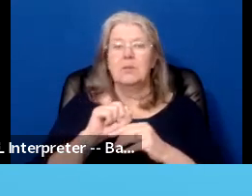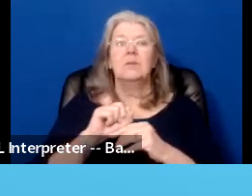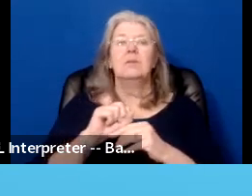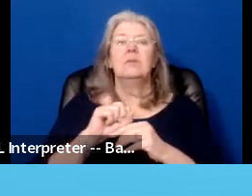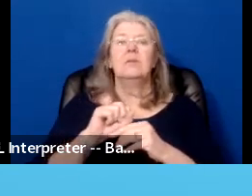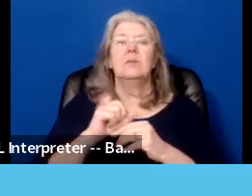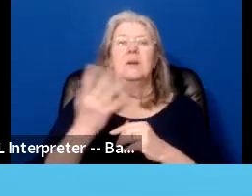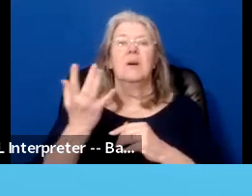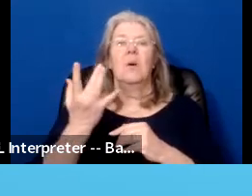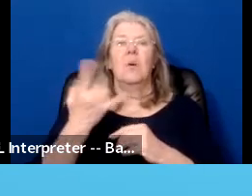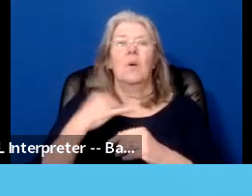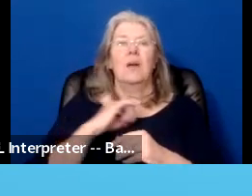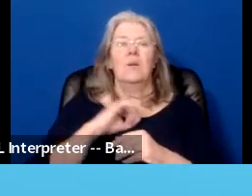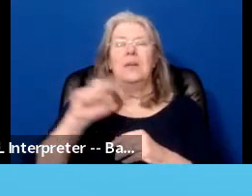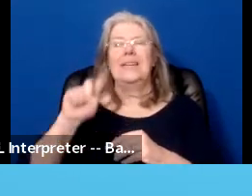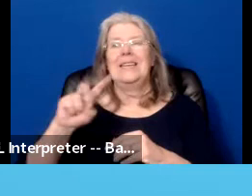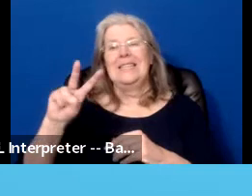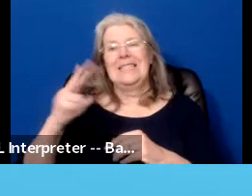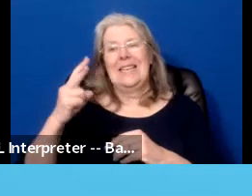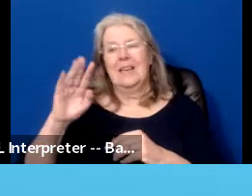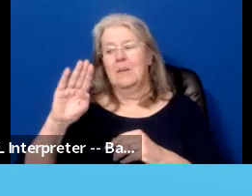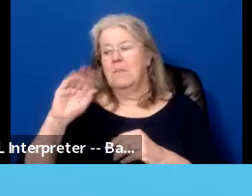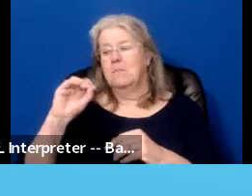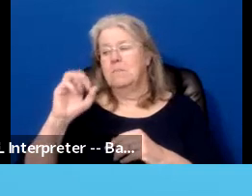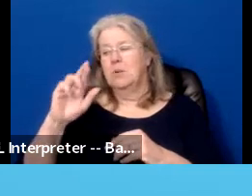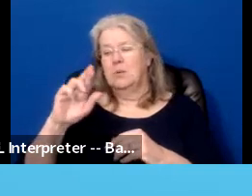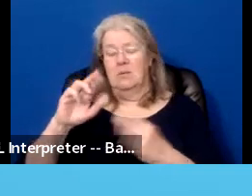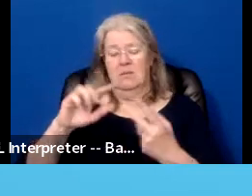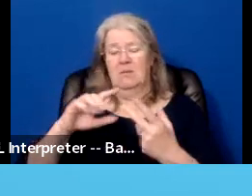Why do we need a second booster shouldn't they make the first booster stronger?